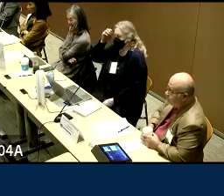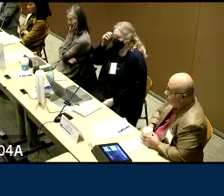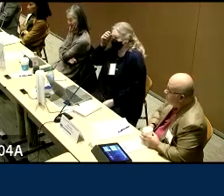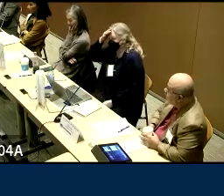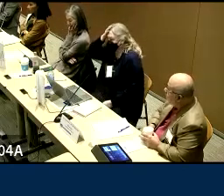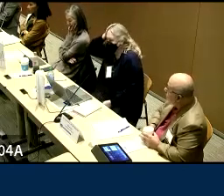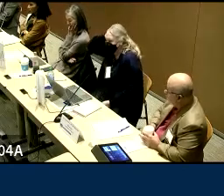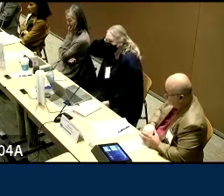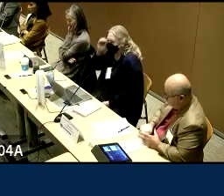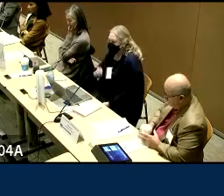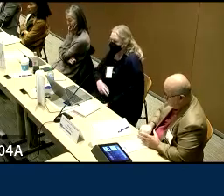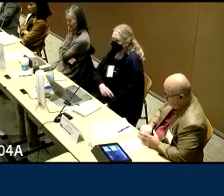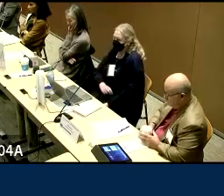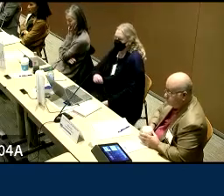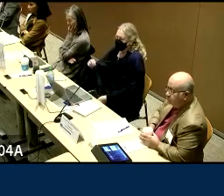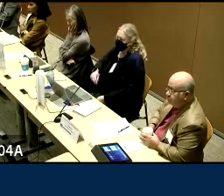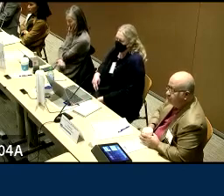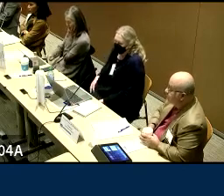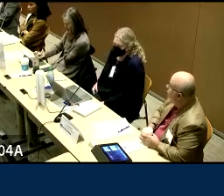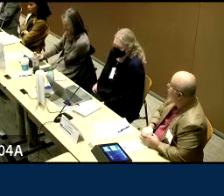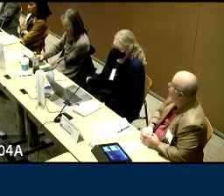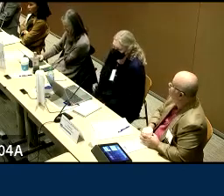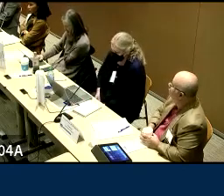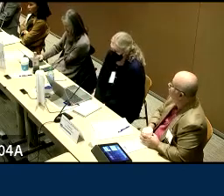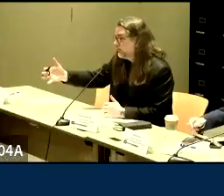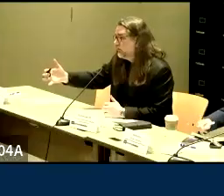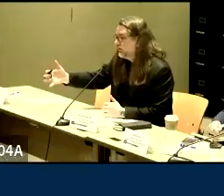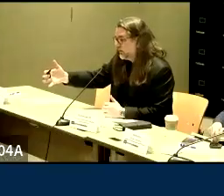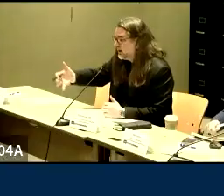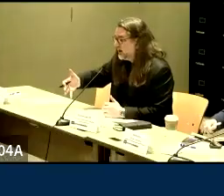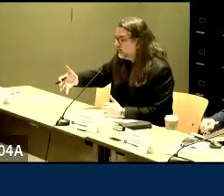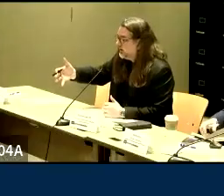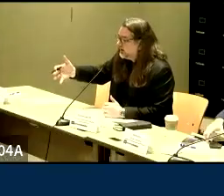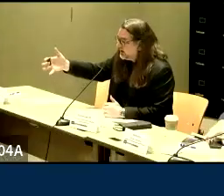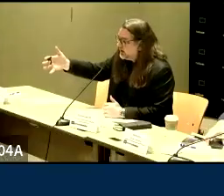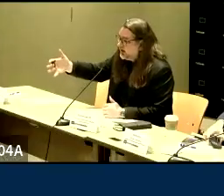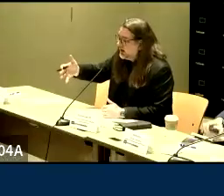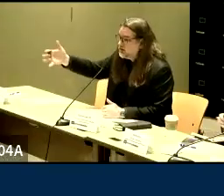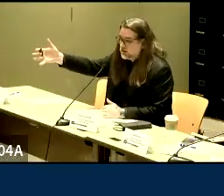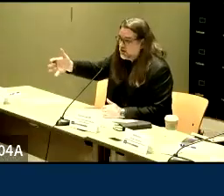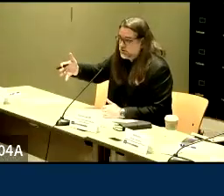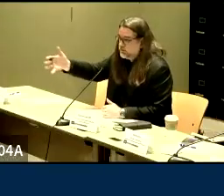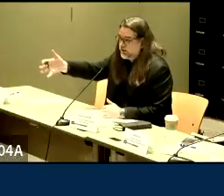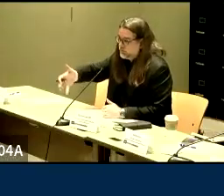And I think it's, we all saw the world that we want to be in going forward, where we have -- I mean, and this is a long-term trend.